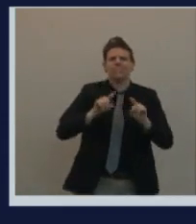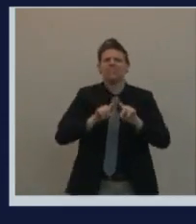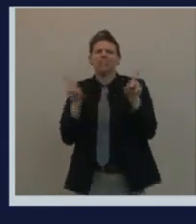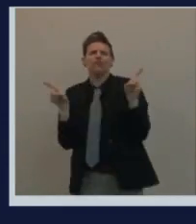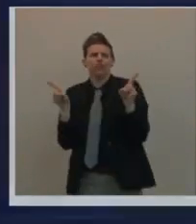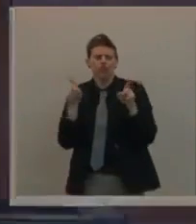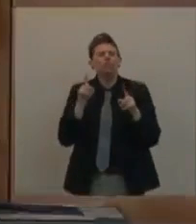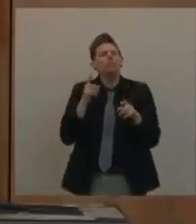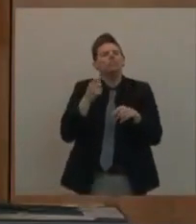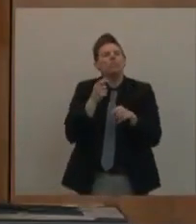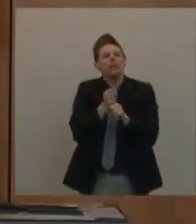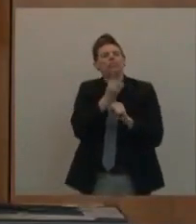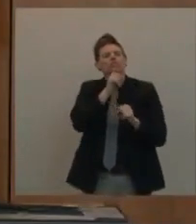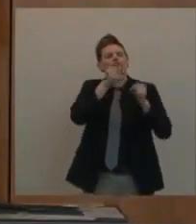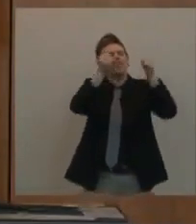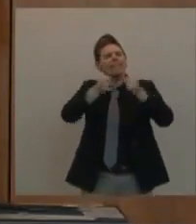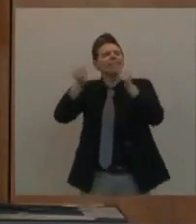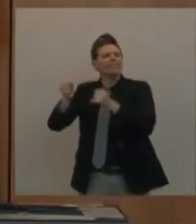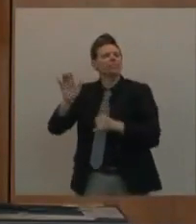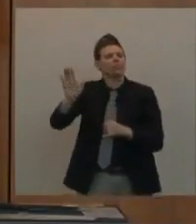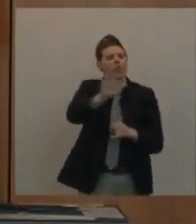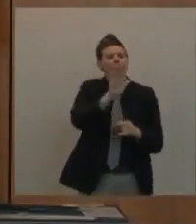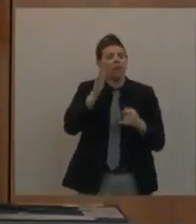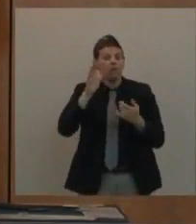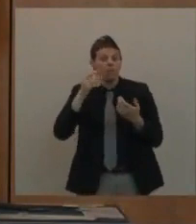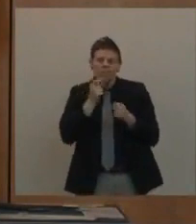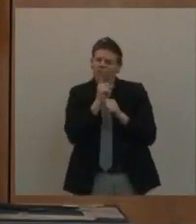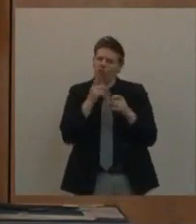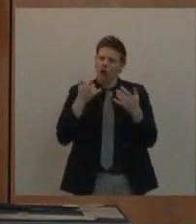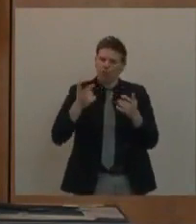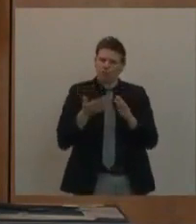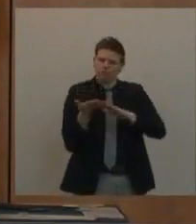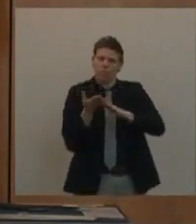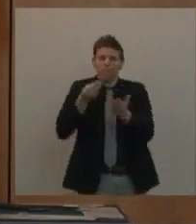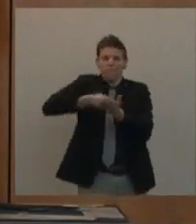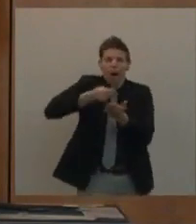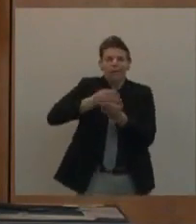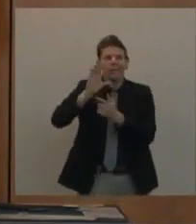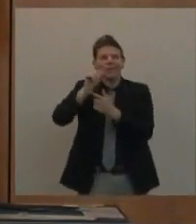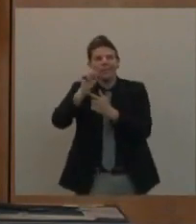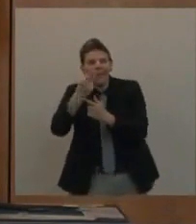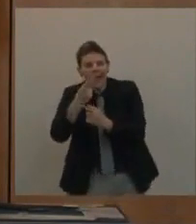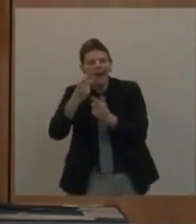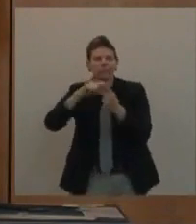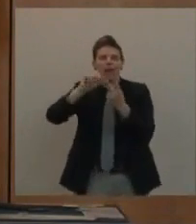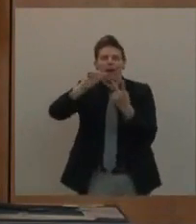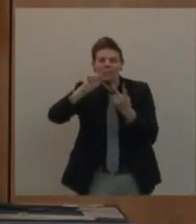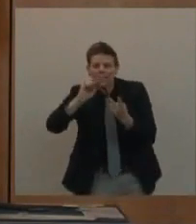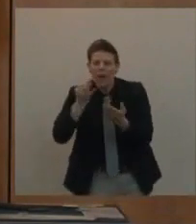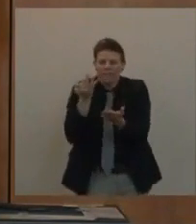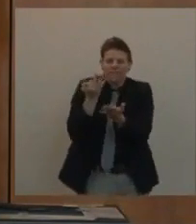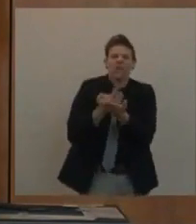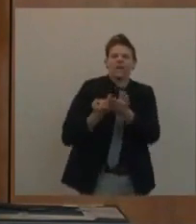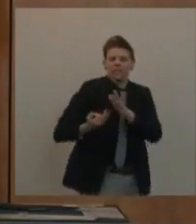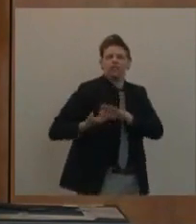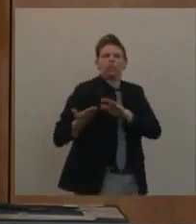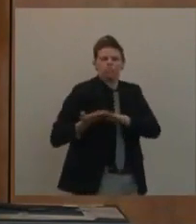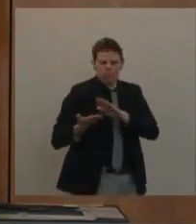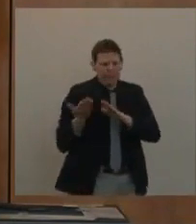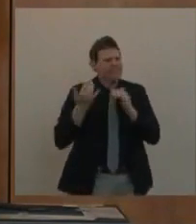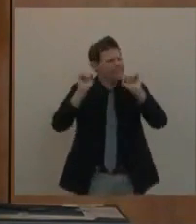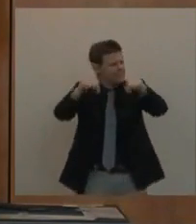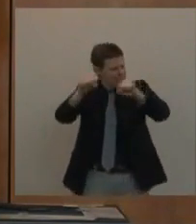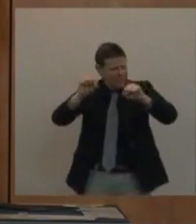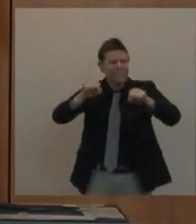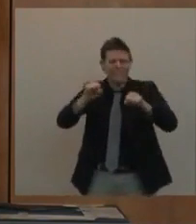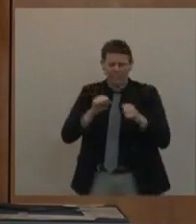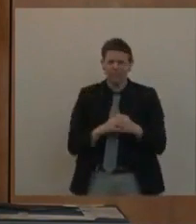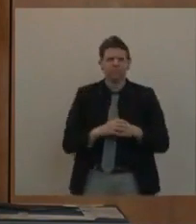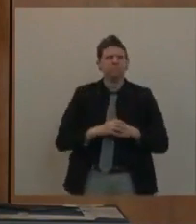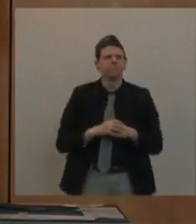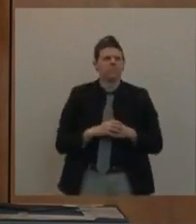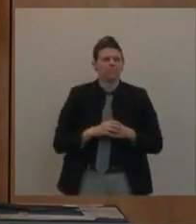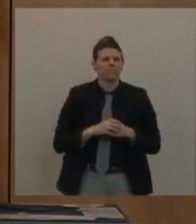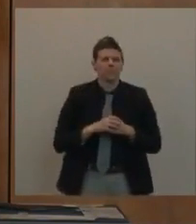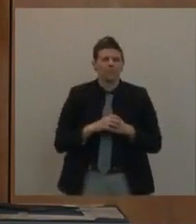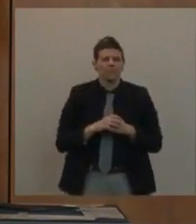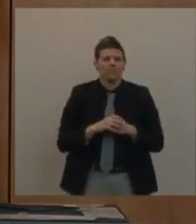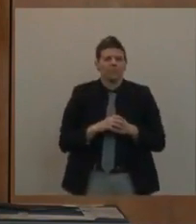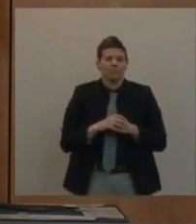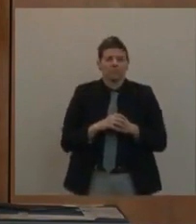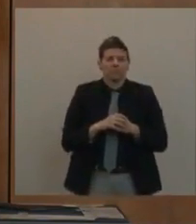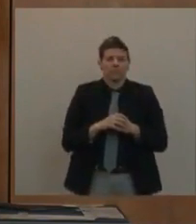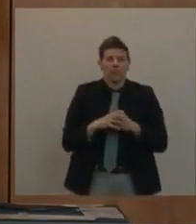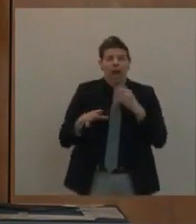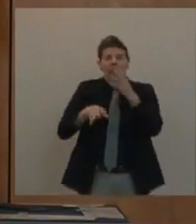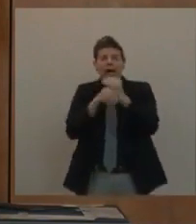WE BELIEVE THAT WE HAVE CREATED THE RIGHT KINDS OF ADDITIONAL VEHICLES TO MAKE SURE THAT INDIVIDUALS CAN CASH THEIR CHECKS AND DEAL WITH THEIR DAY TO DAY FINANCIAL NEEDS.